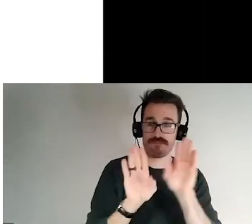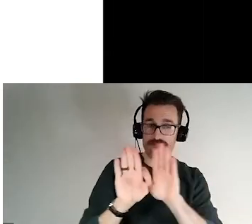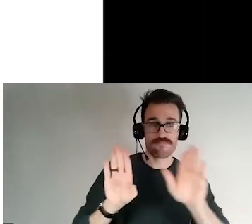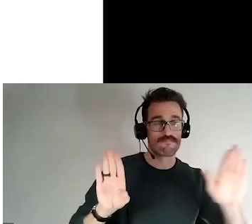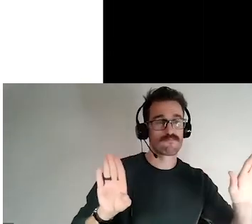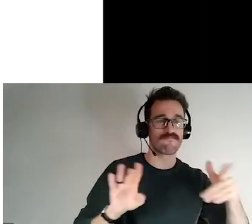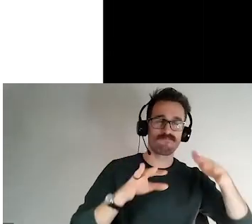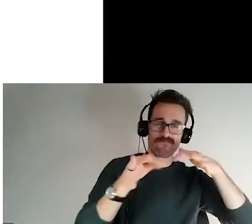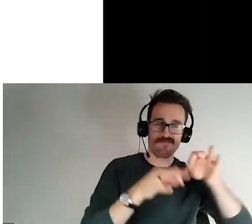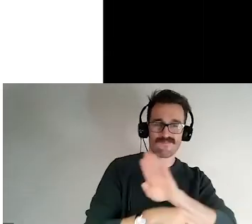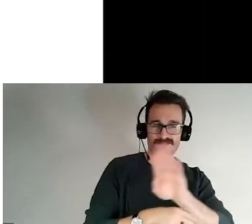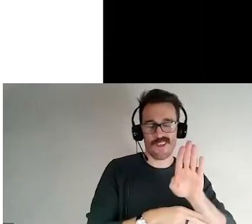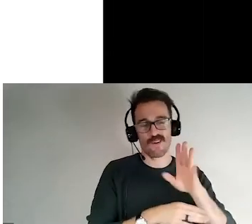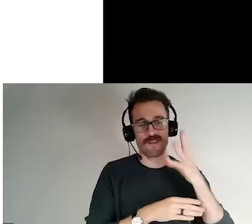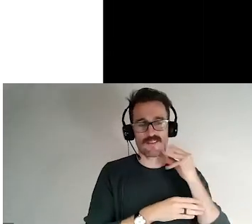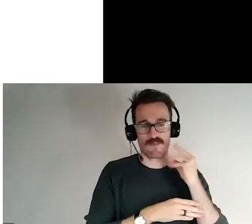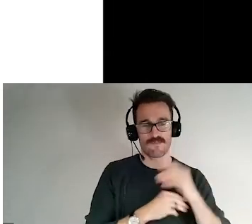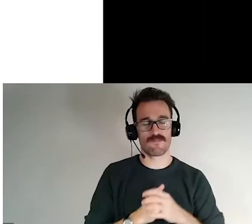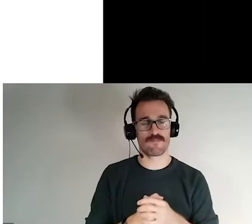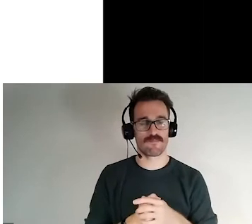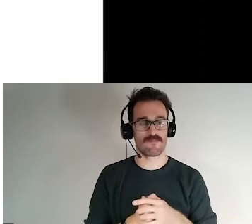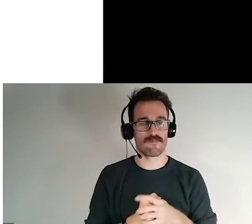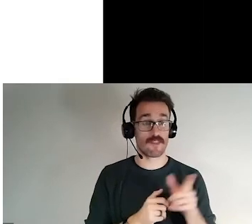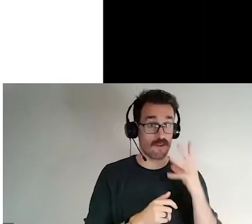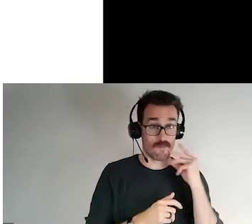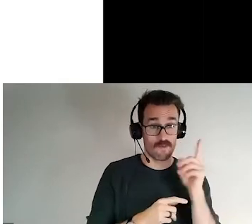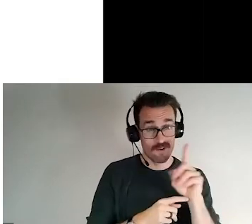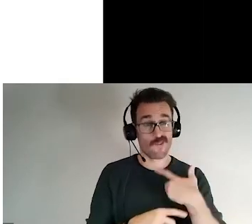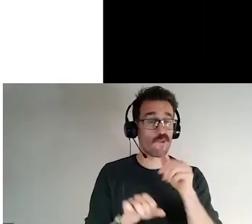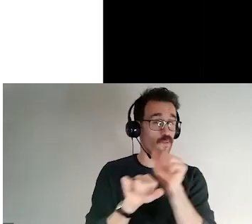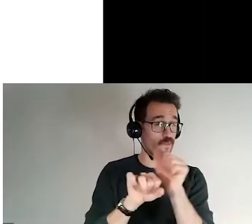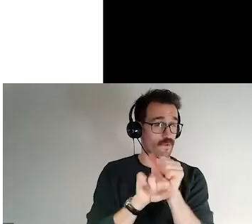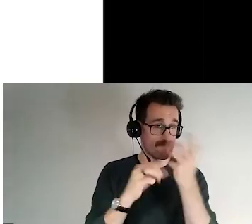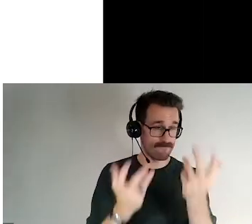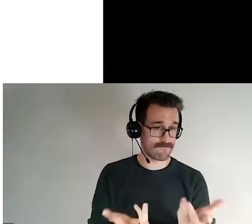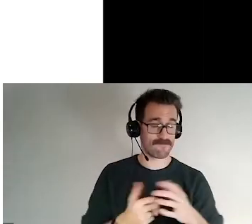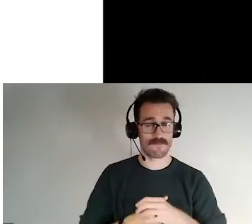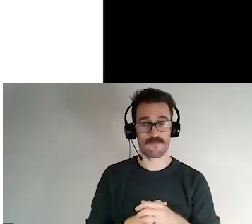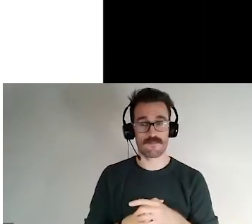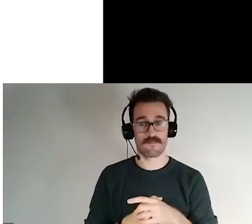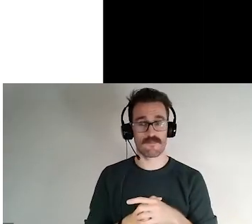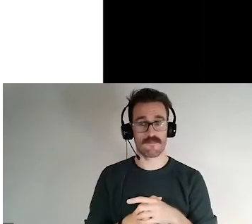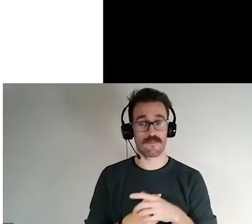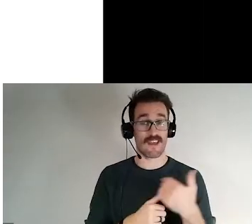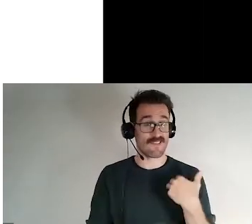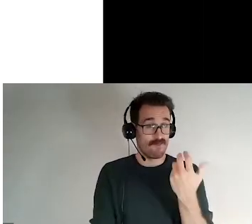disabilities in our work context. The employers network has 12 active members and we've got